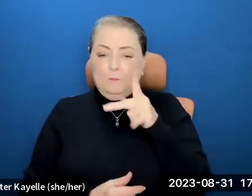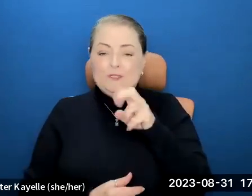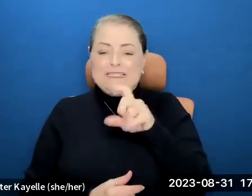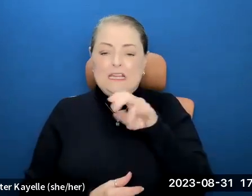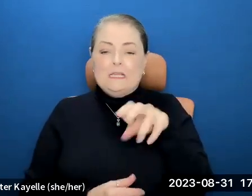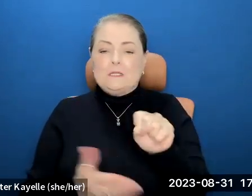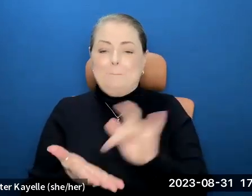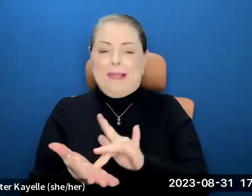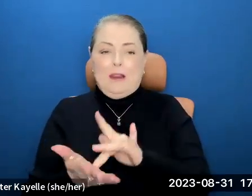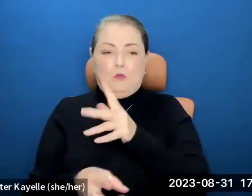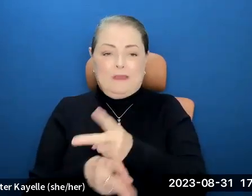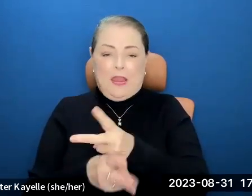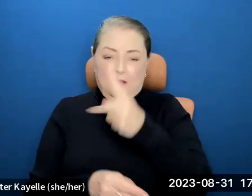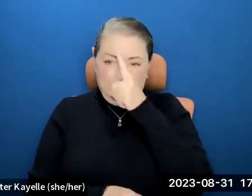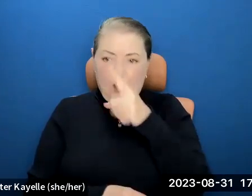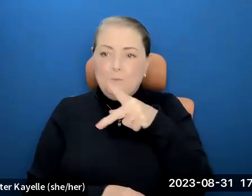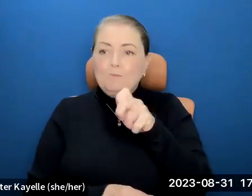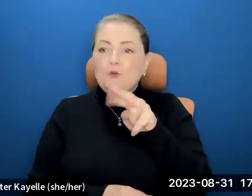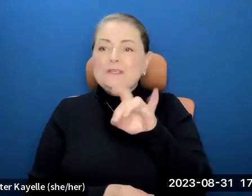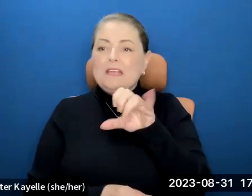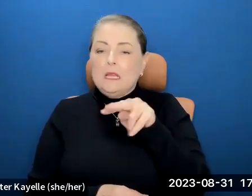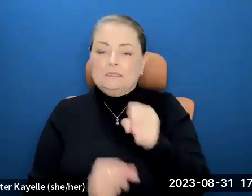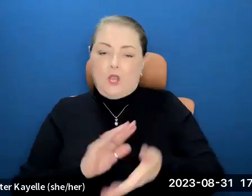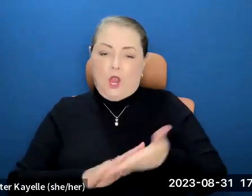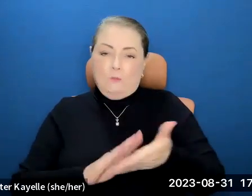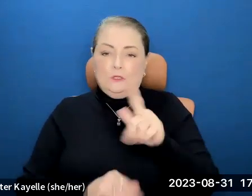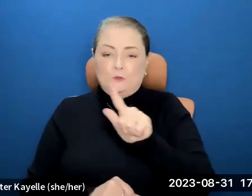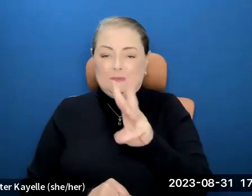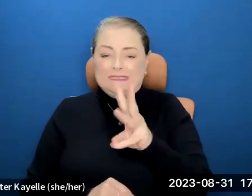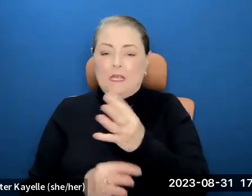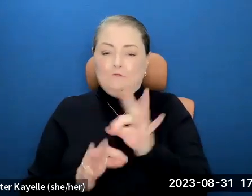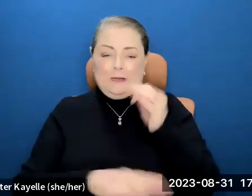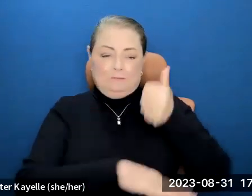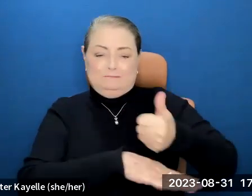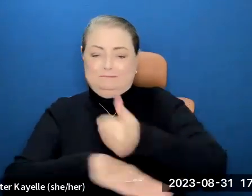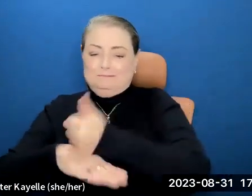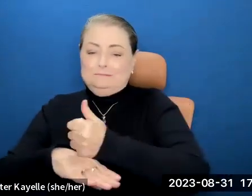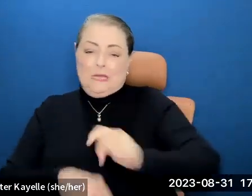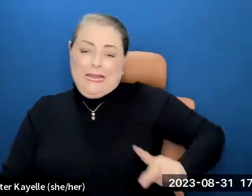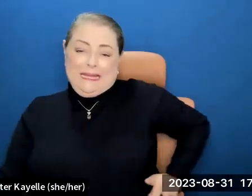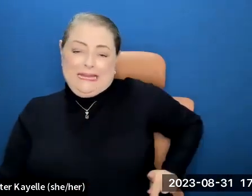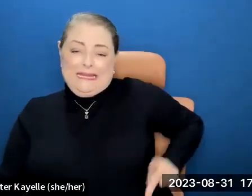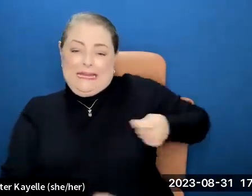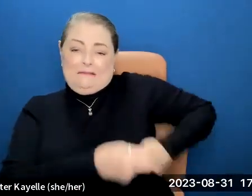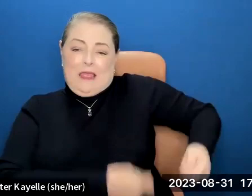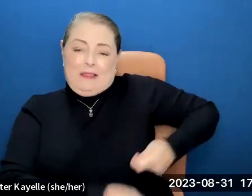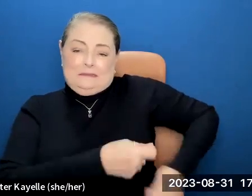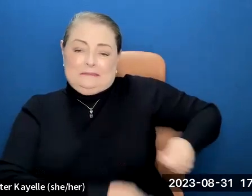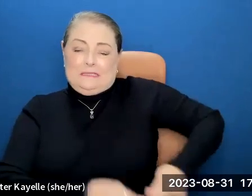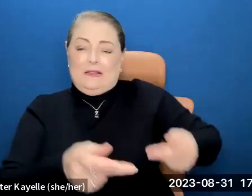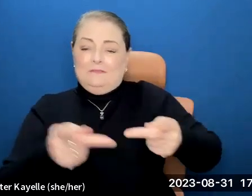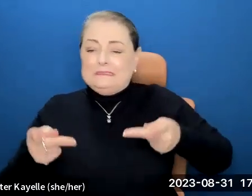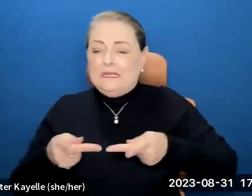Care Fresenius operates 26 freestanding kidney dialysis facilities in the state and provides